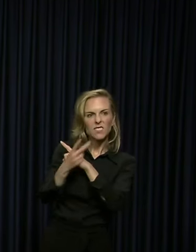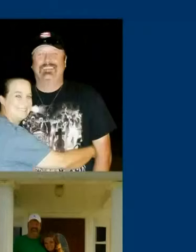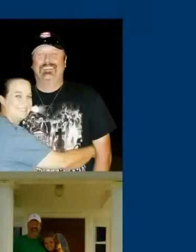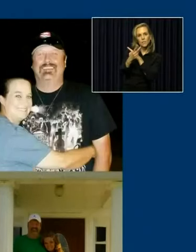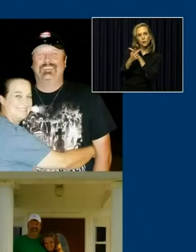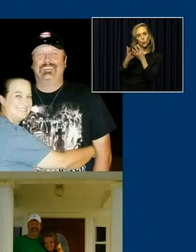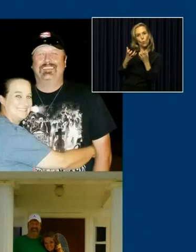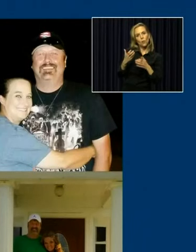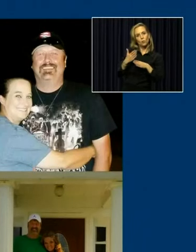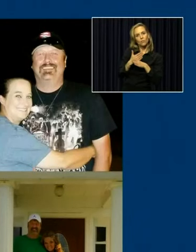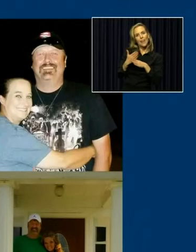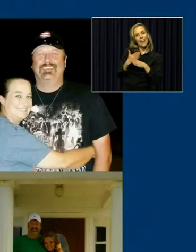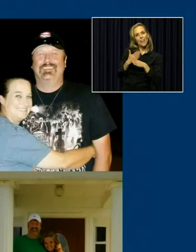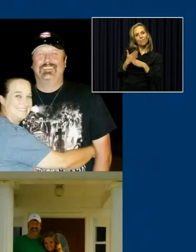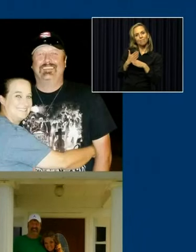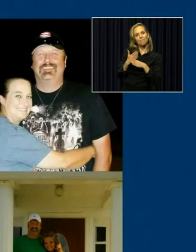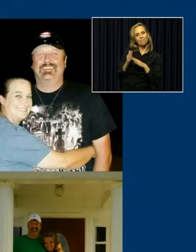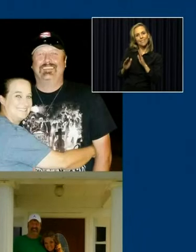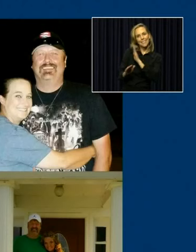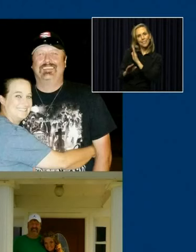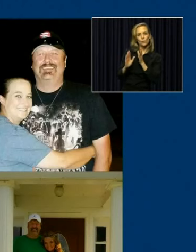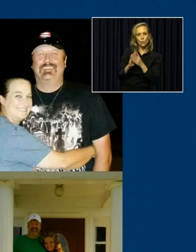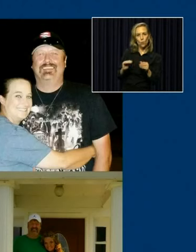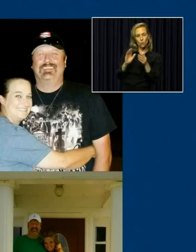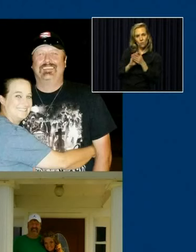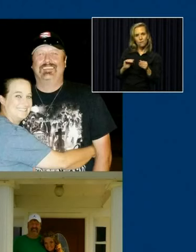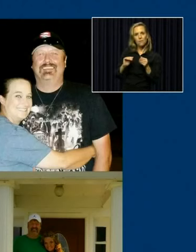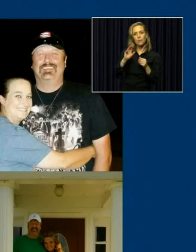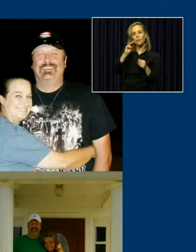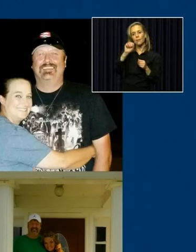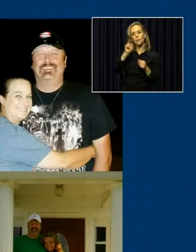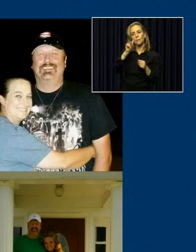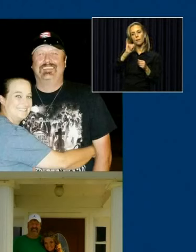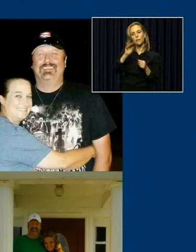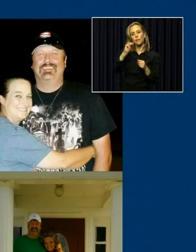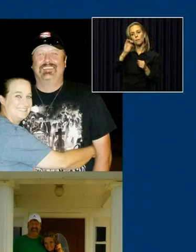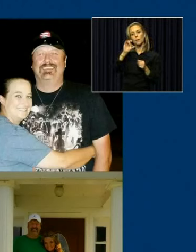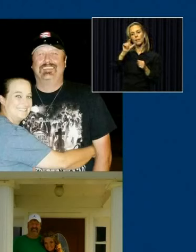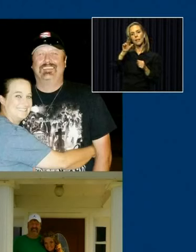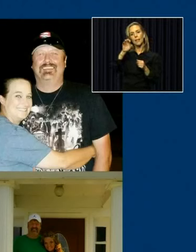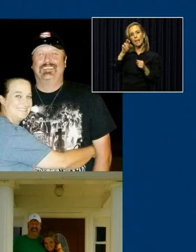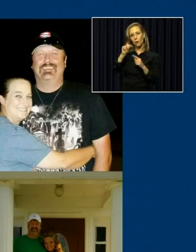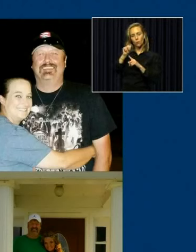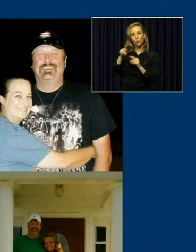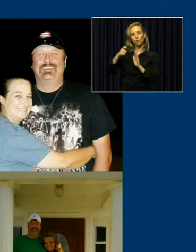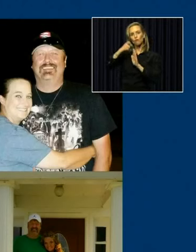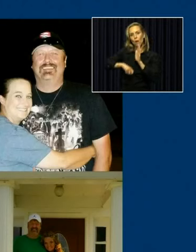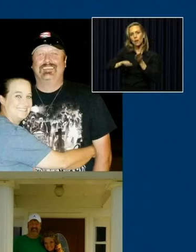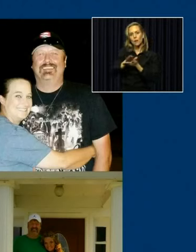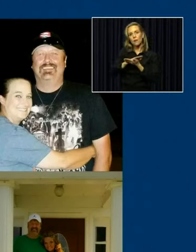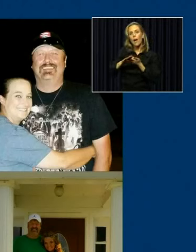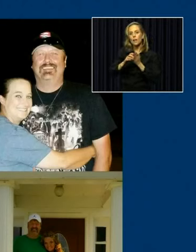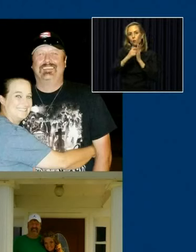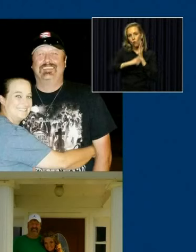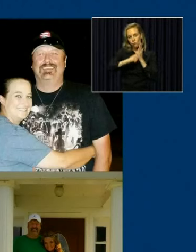FAMILY AND BY HIS COMMUNITY.